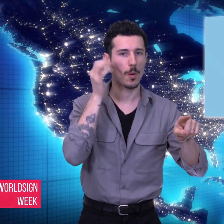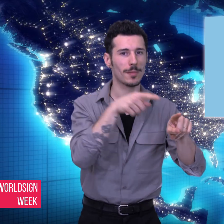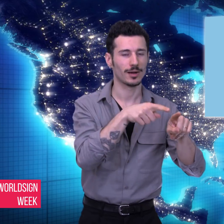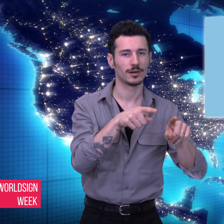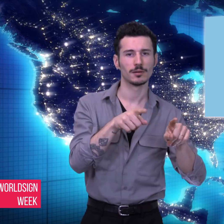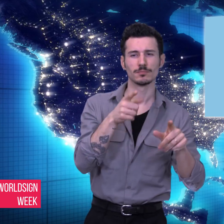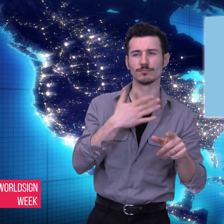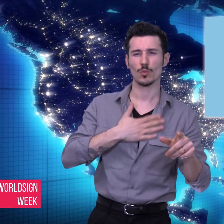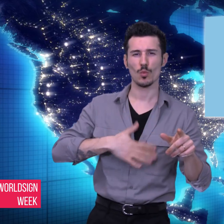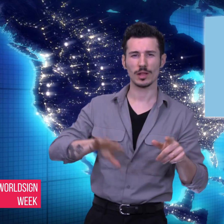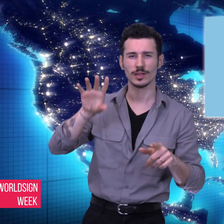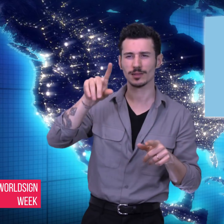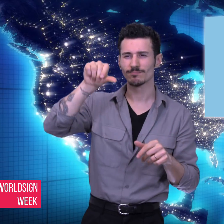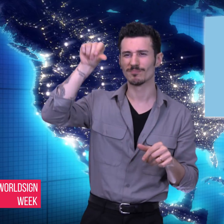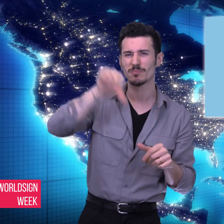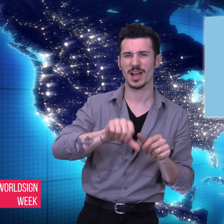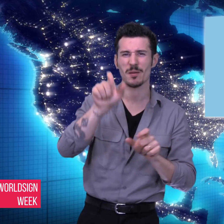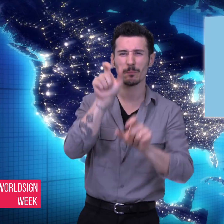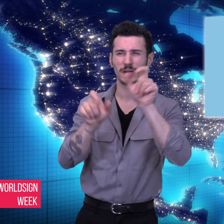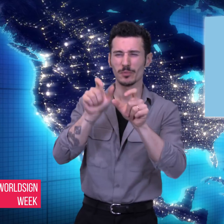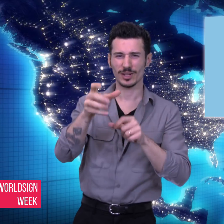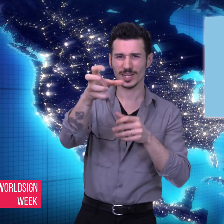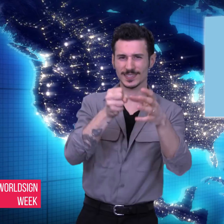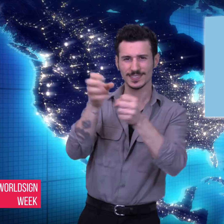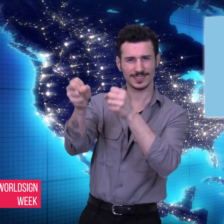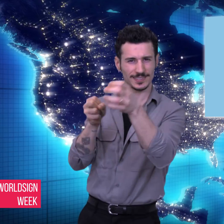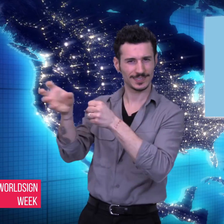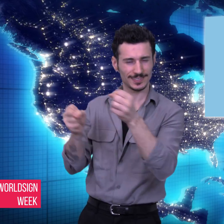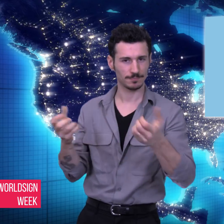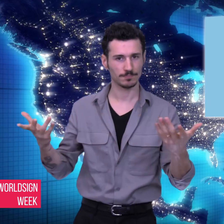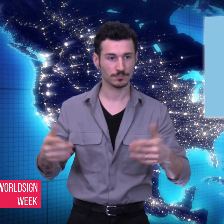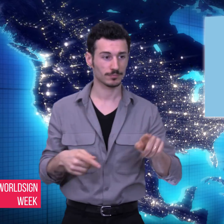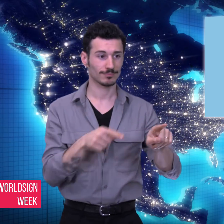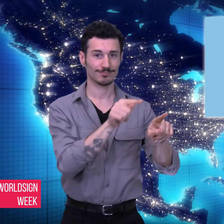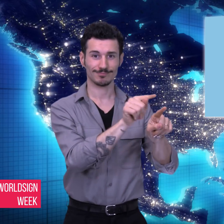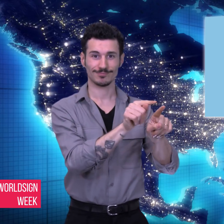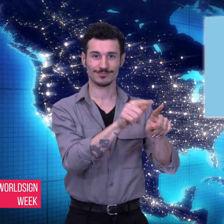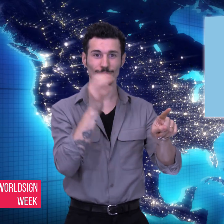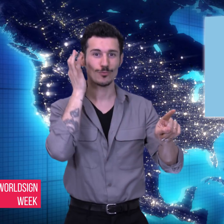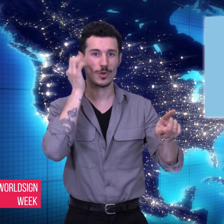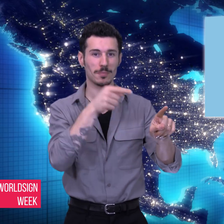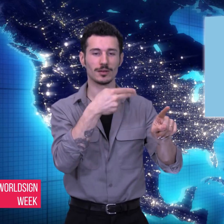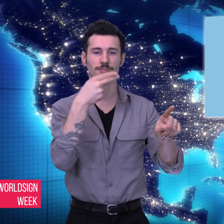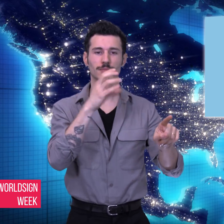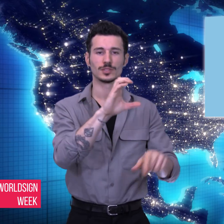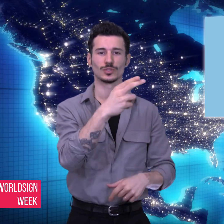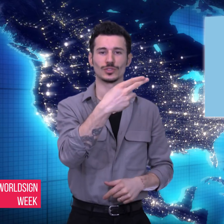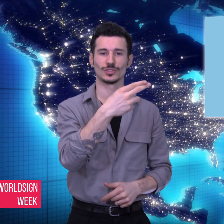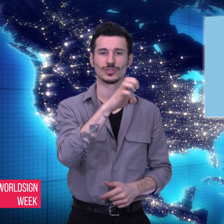trap by a woman trying to 'clean up'